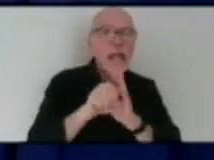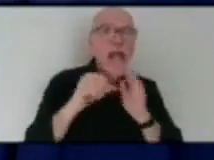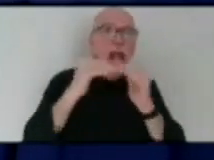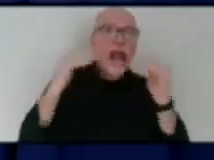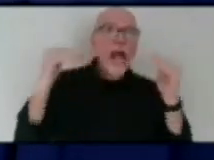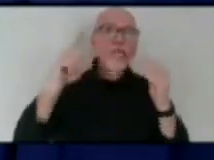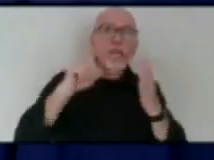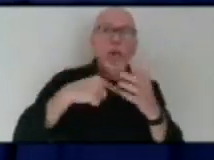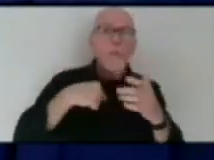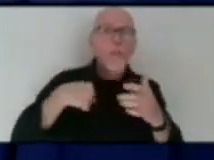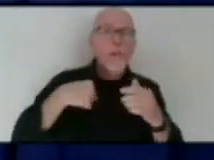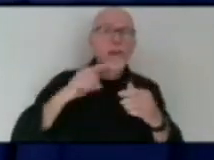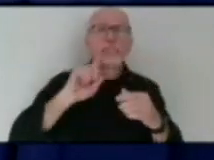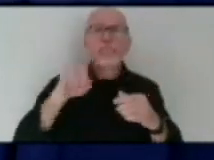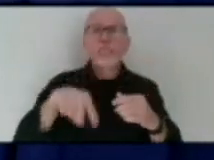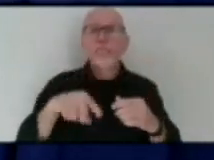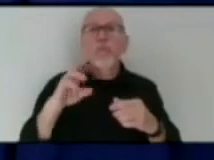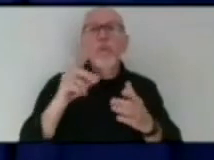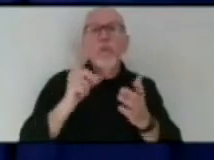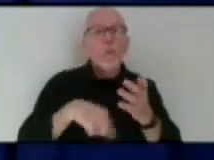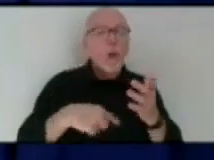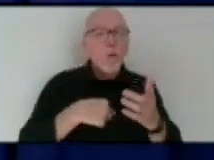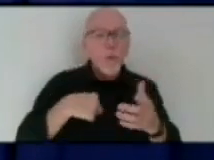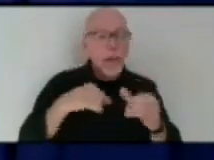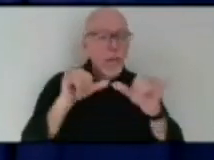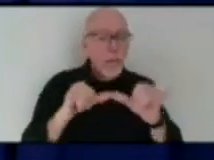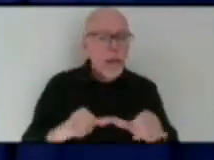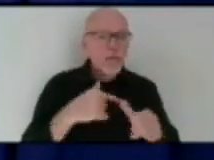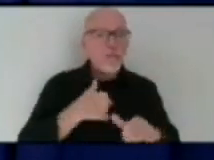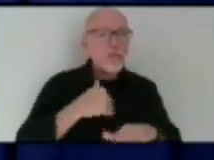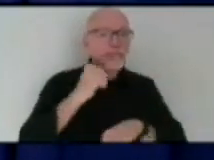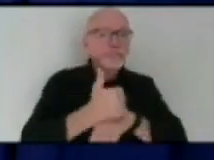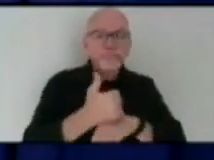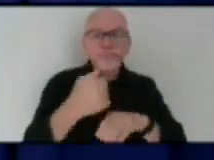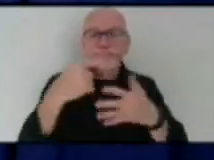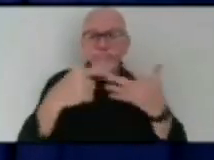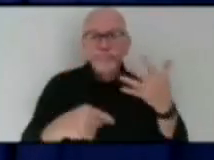mitigation measures we implement at the state level, if there's not support